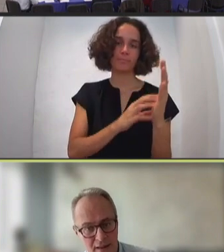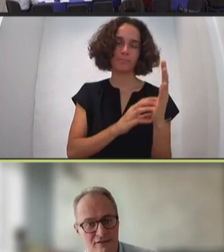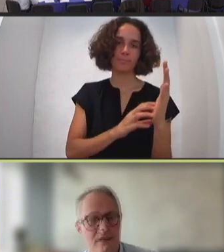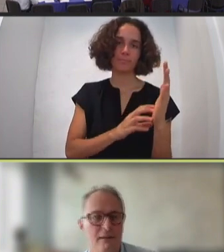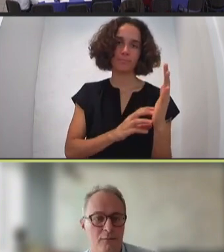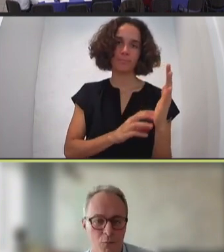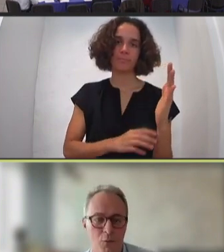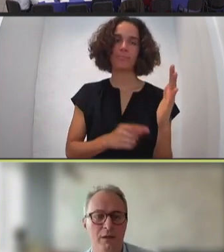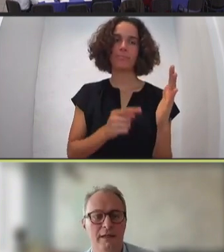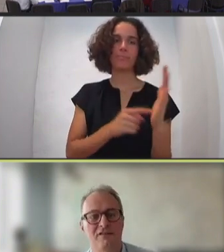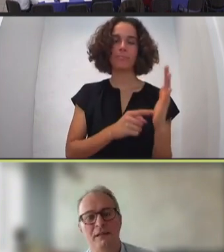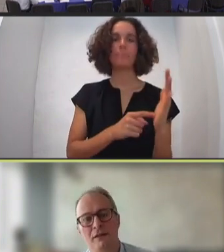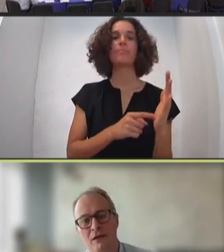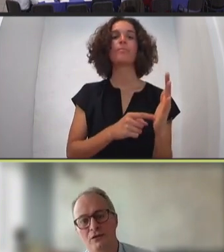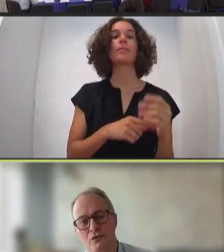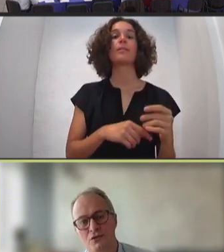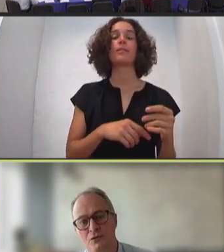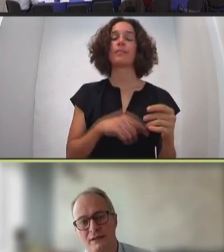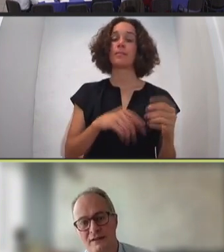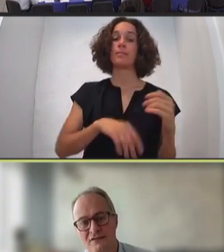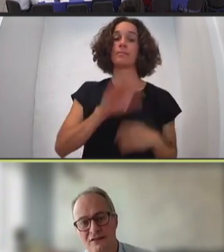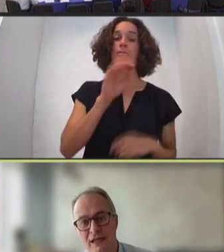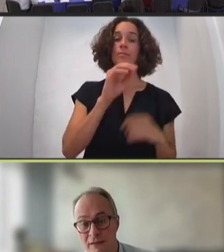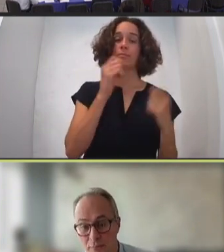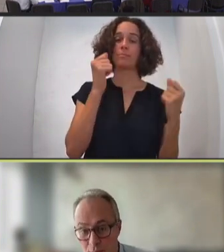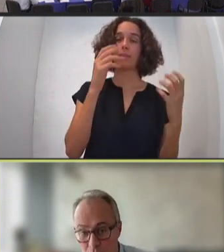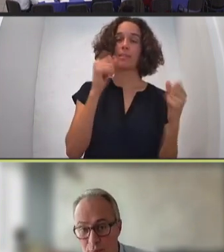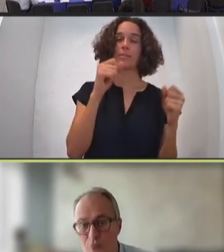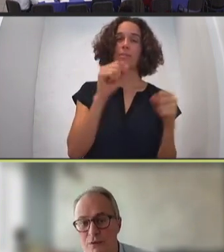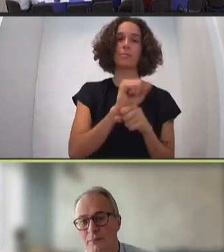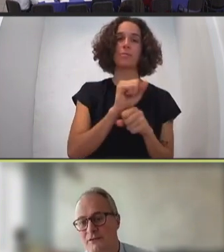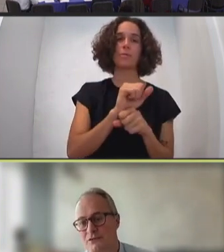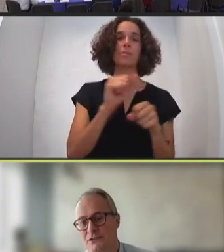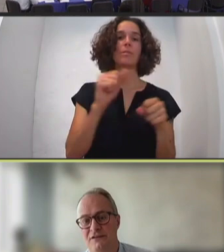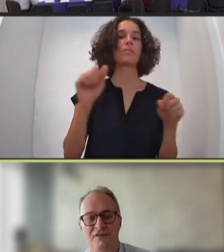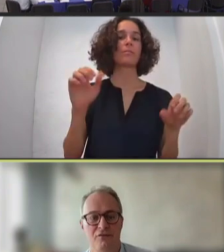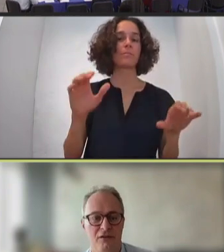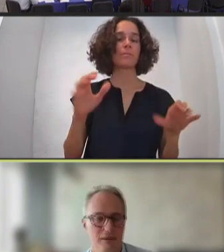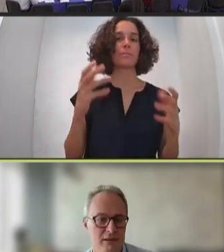amazing work that's been done to show that T cell can promote the pathogenesis of TB.